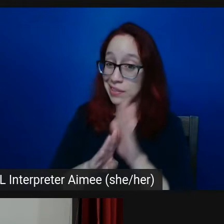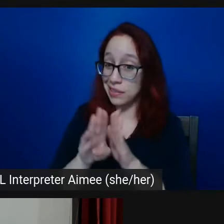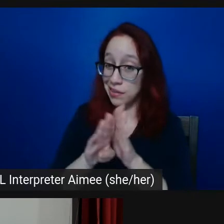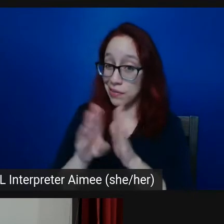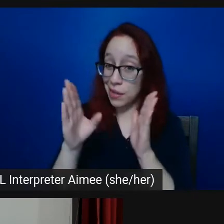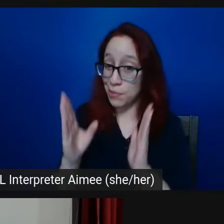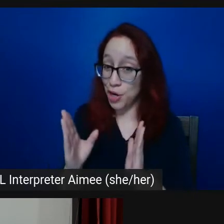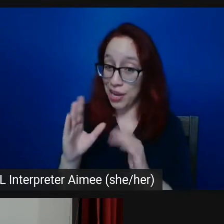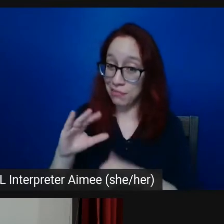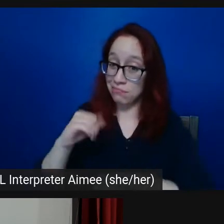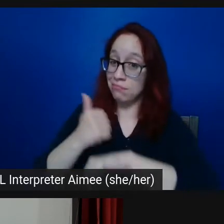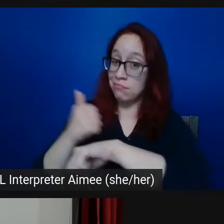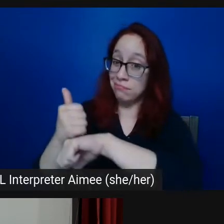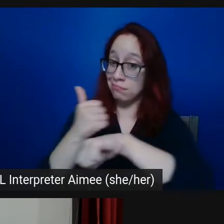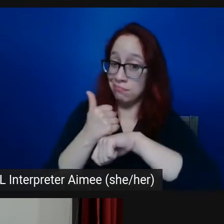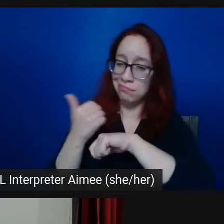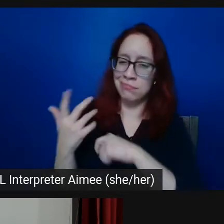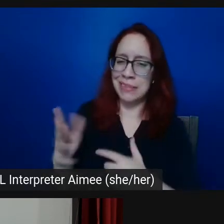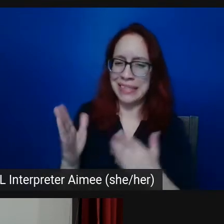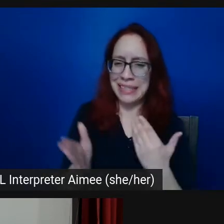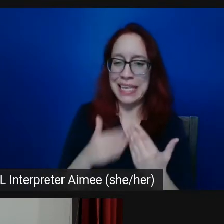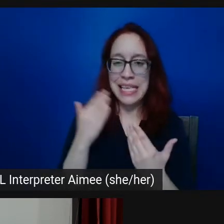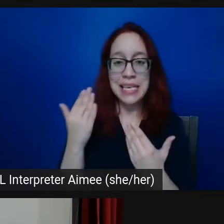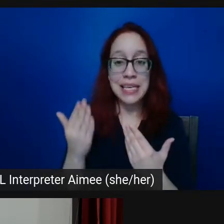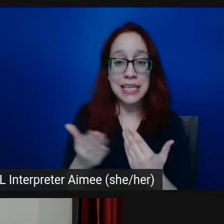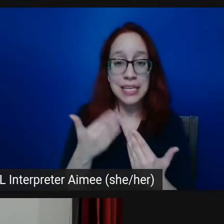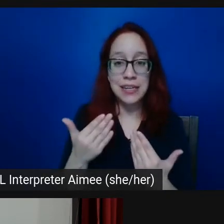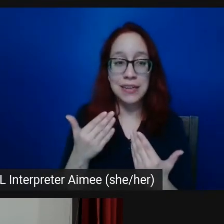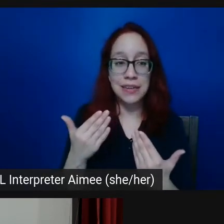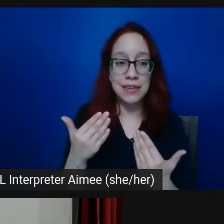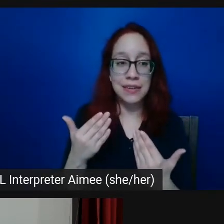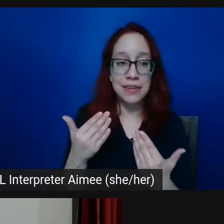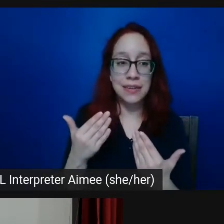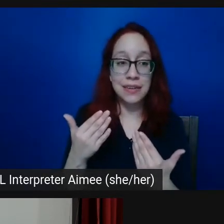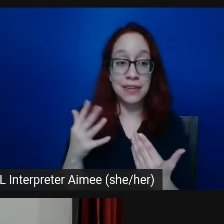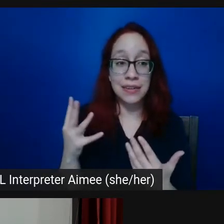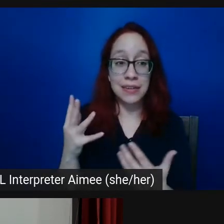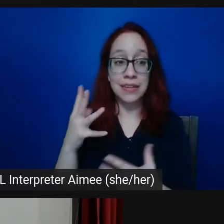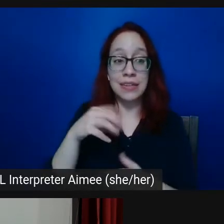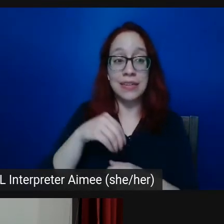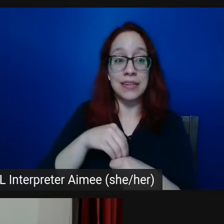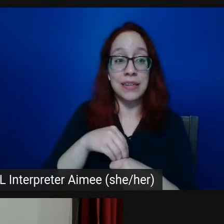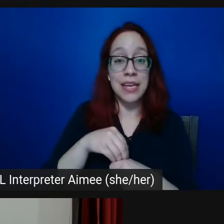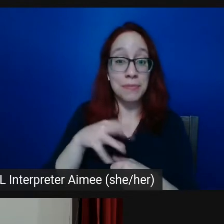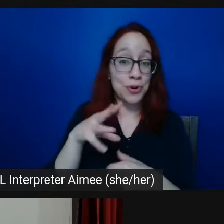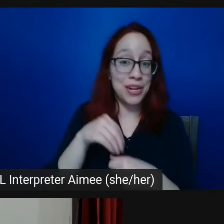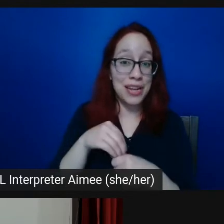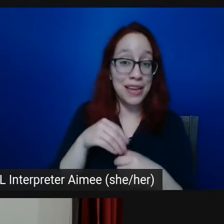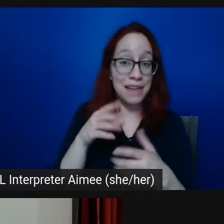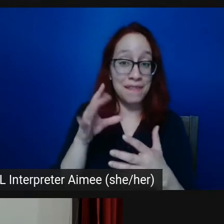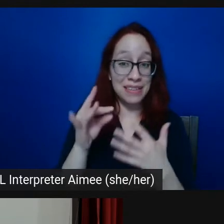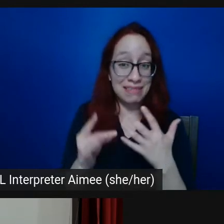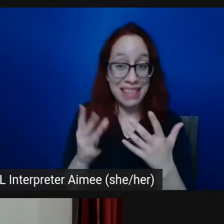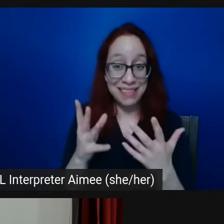It's quite easy to bake inaccessible features into a WordPress theme.